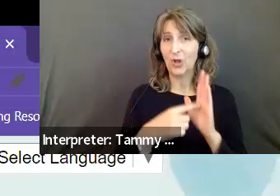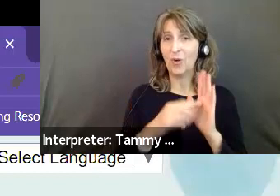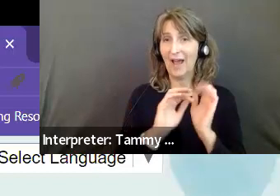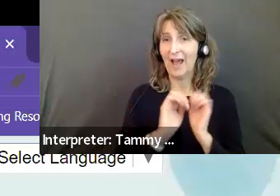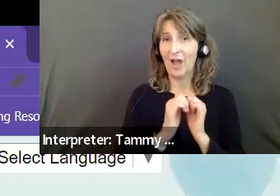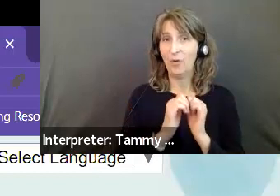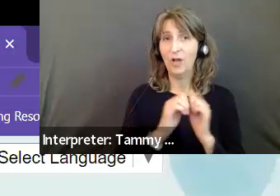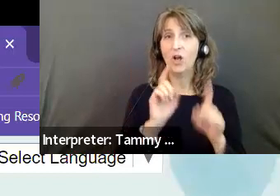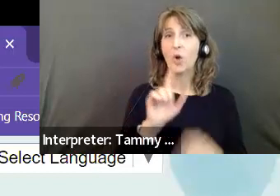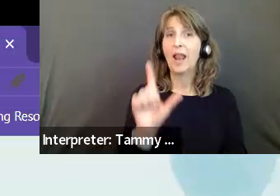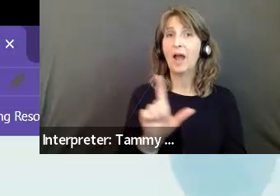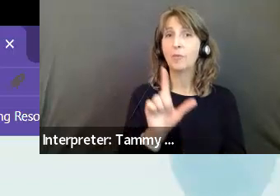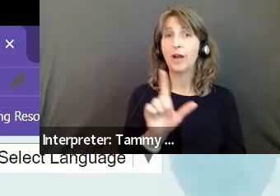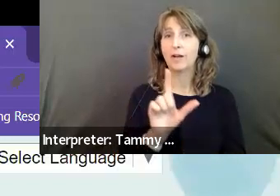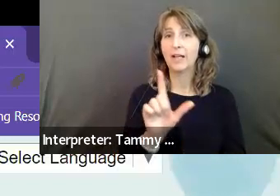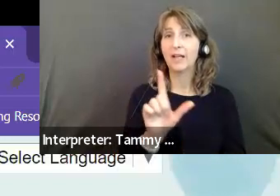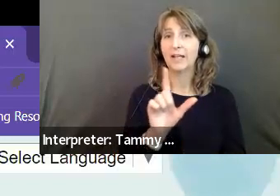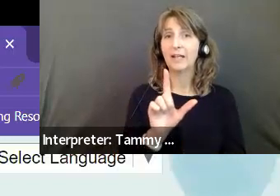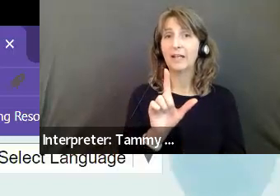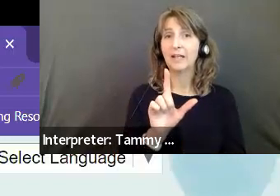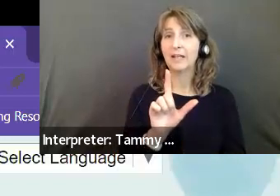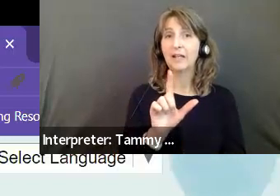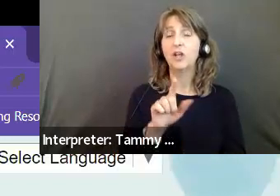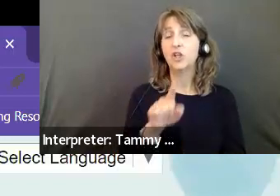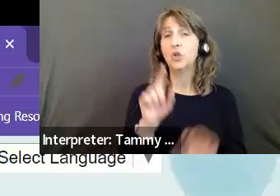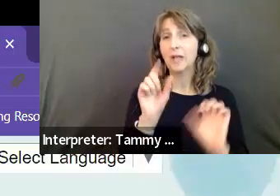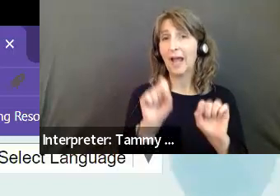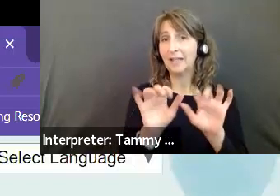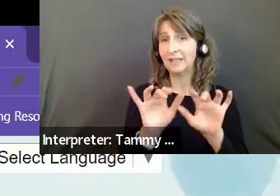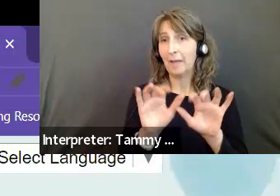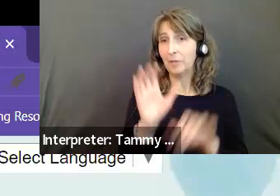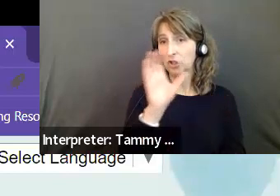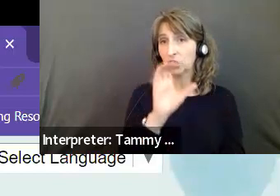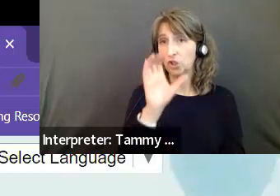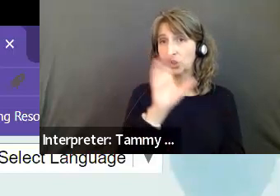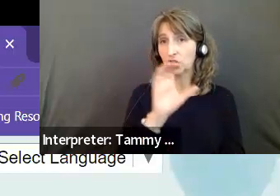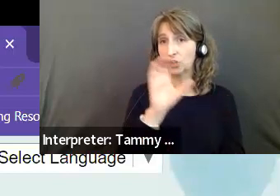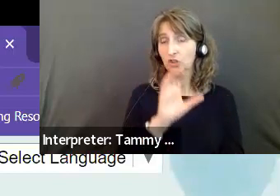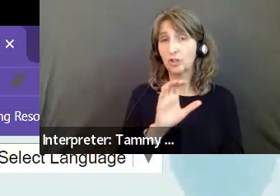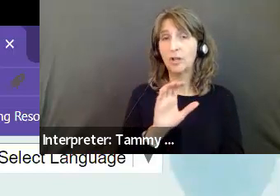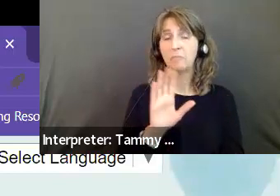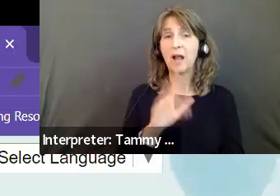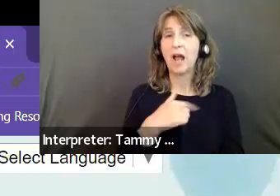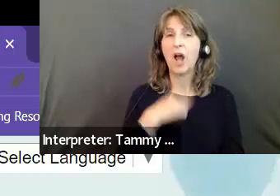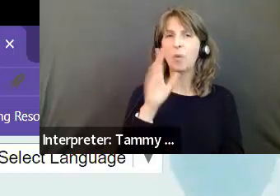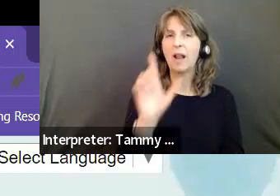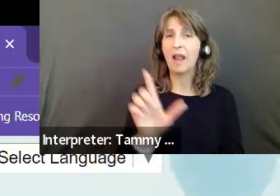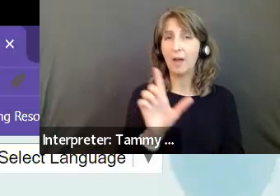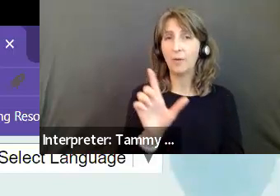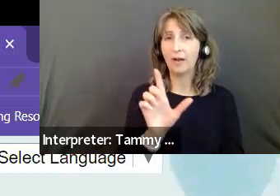So I would go to the library. Of course you can search it. You could search by communication, but I'm gonna go library.